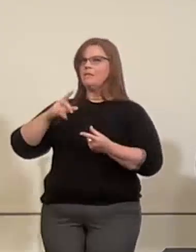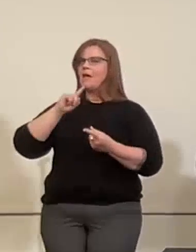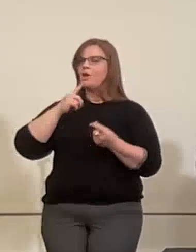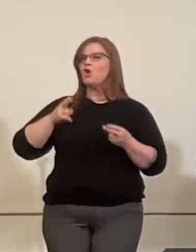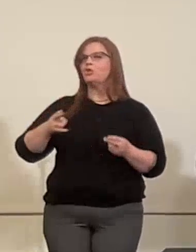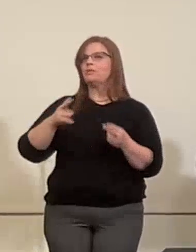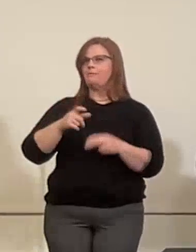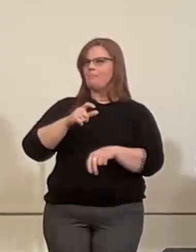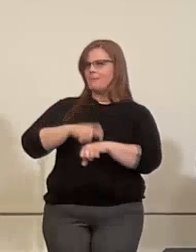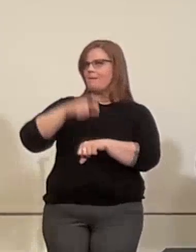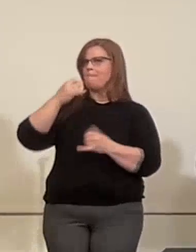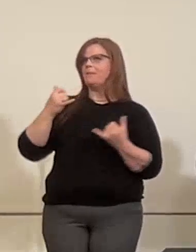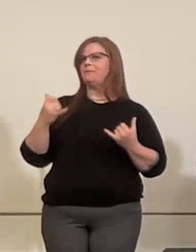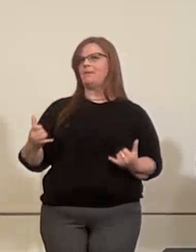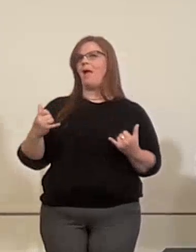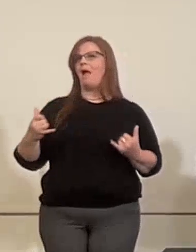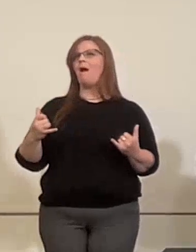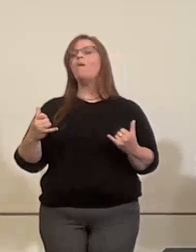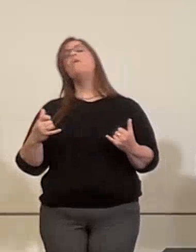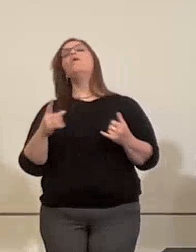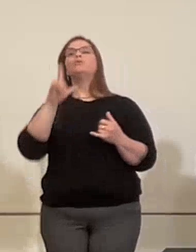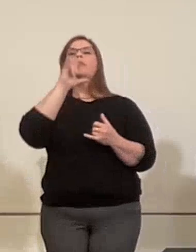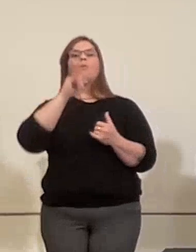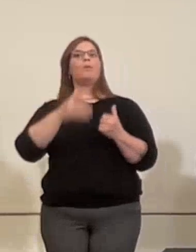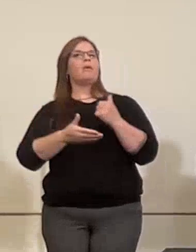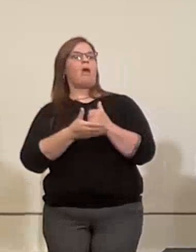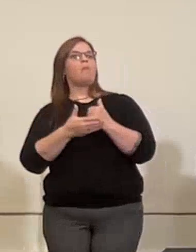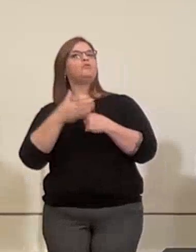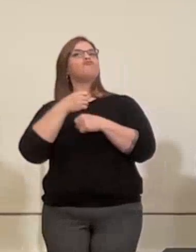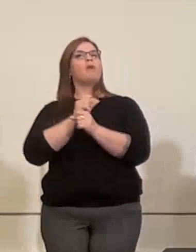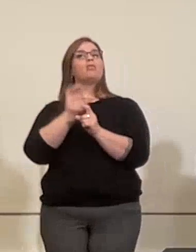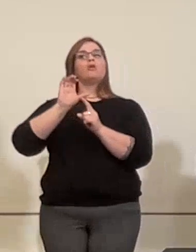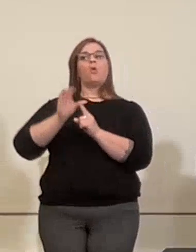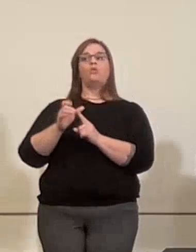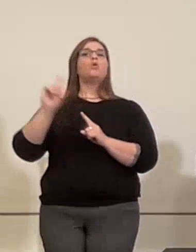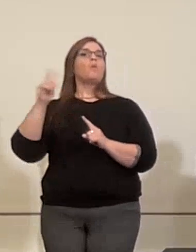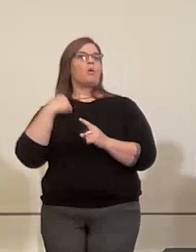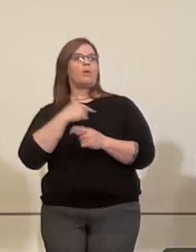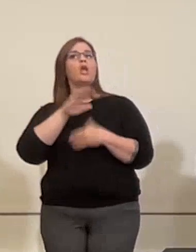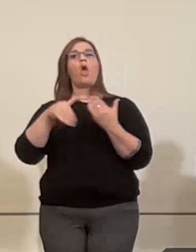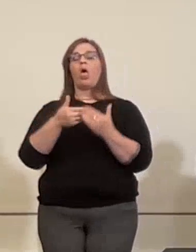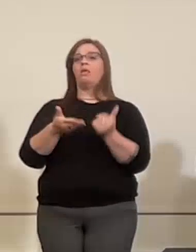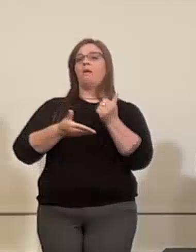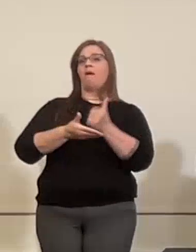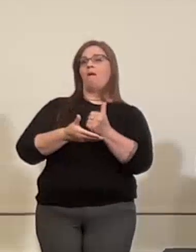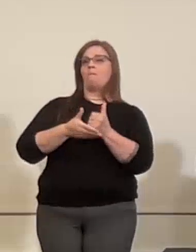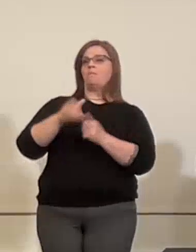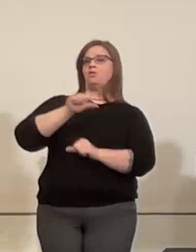So that really helps create the culture where we can all help each other when it's needed.